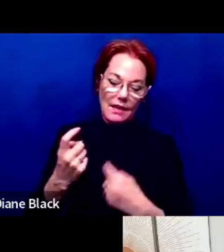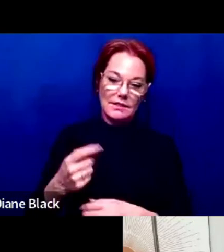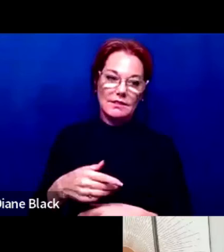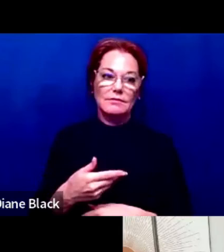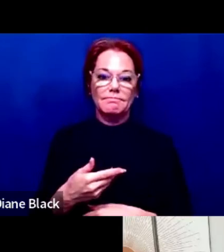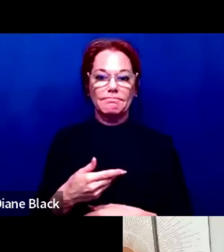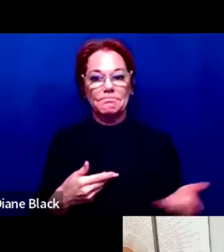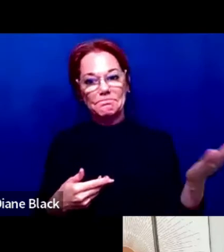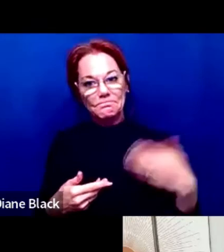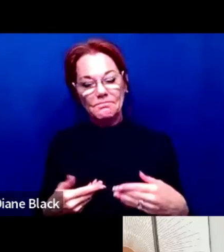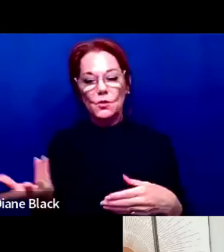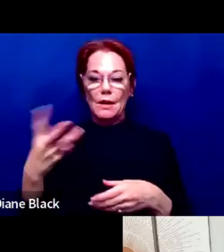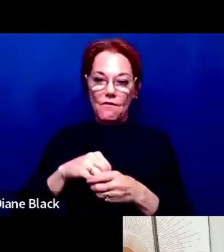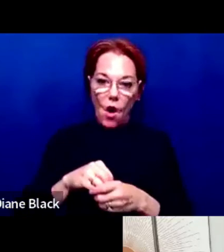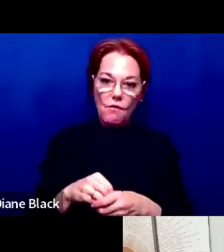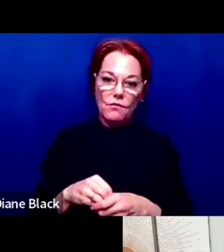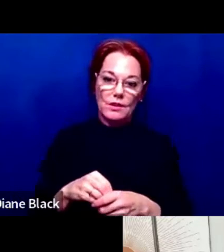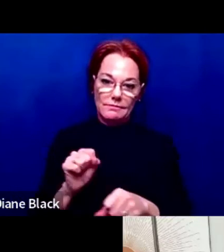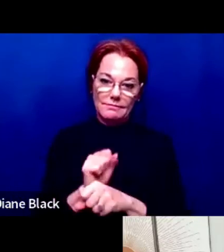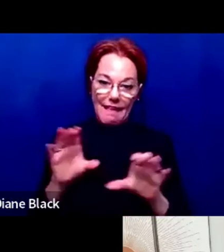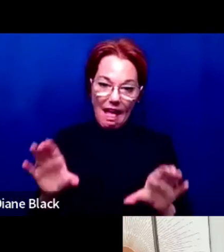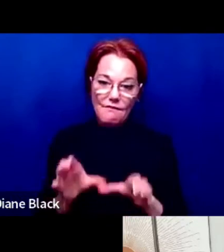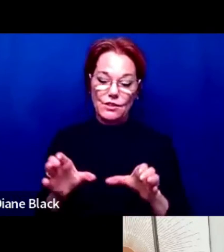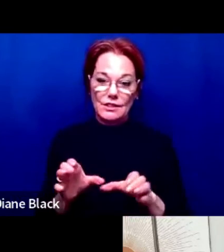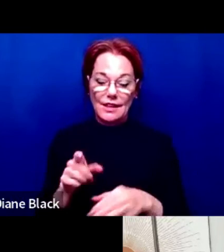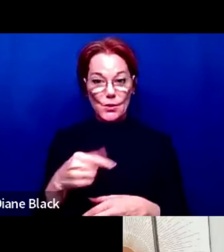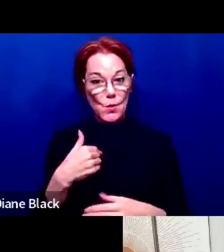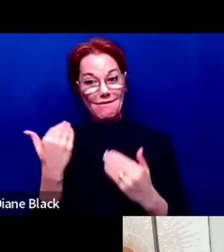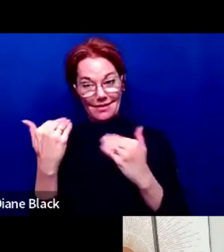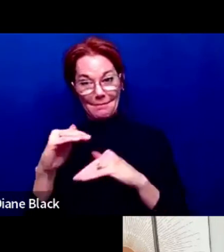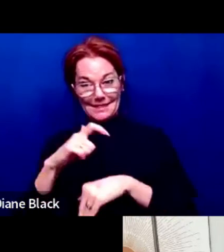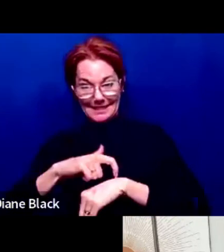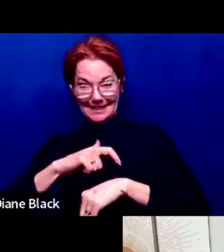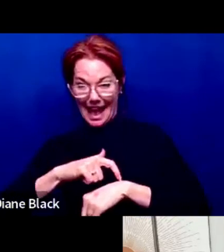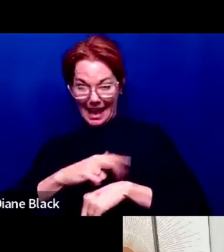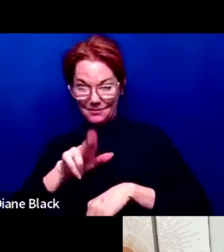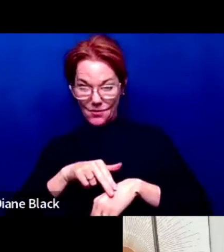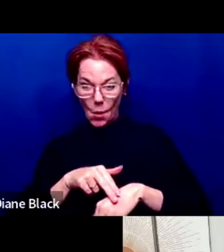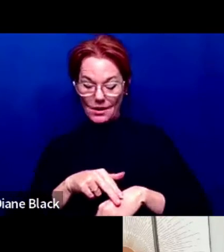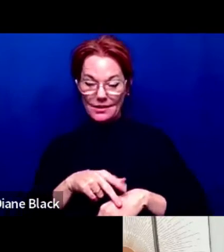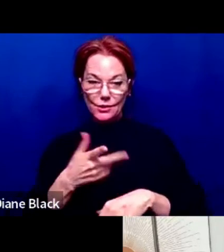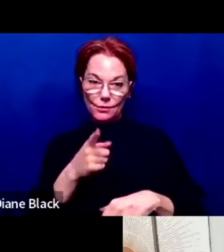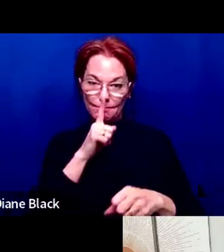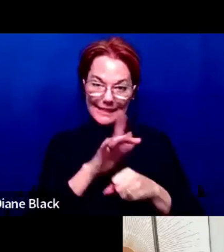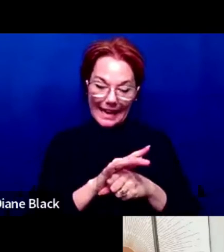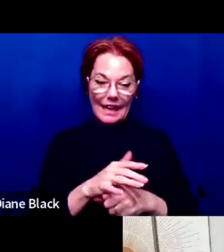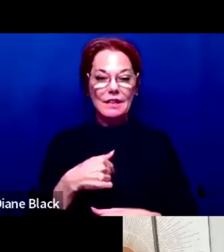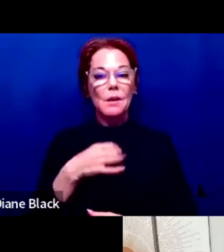to be involved with efforts like these, and you only have so much time to be able to dedicate and so I guess, if you could speak